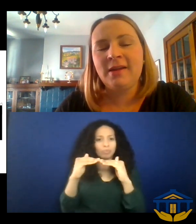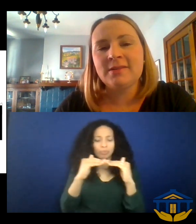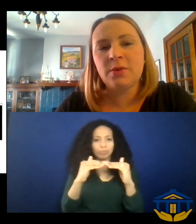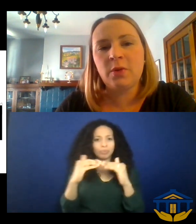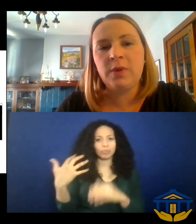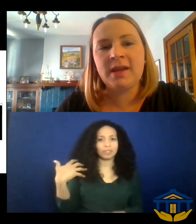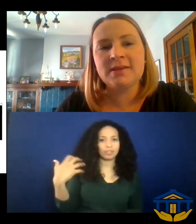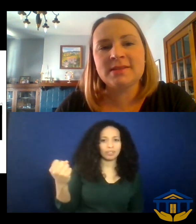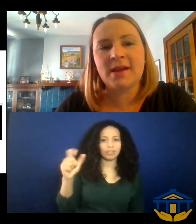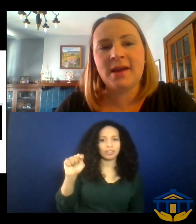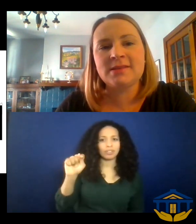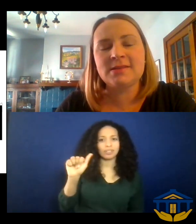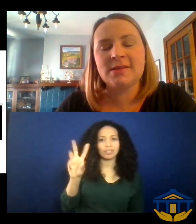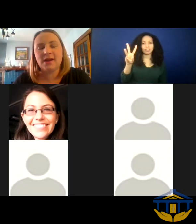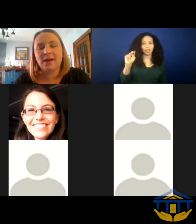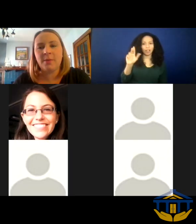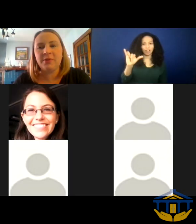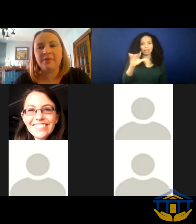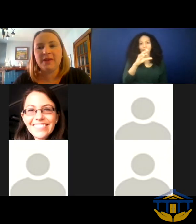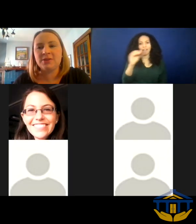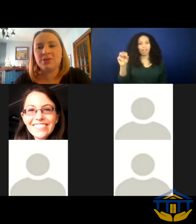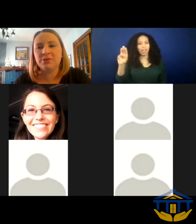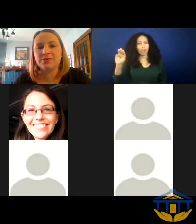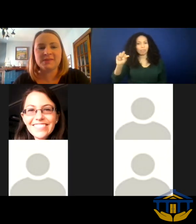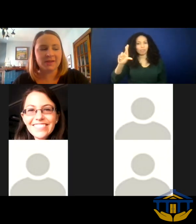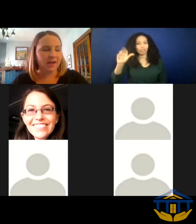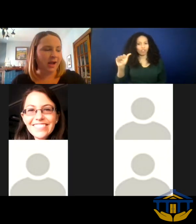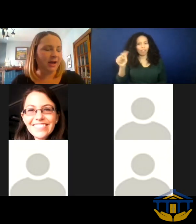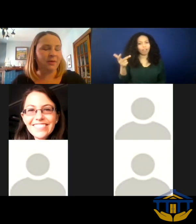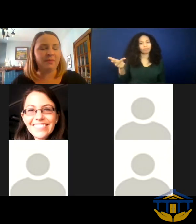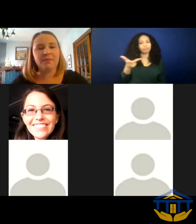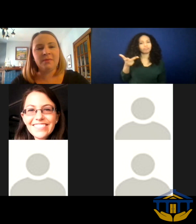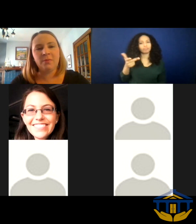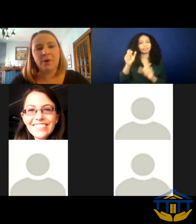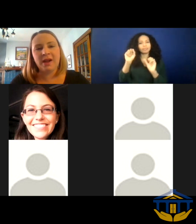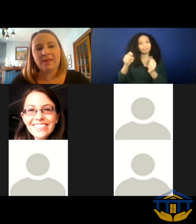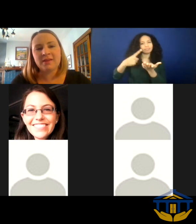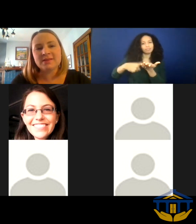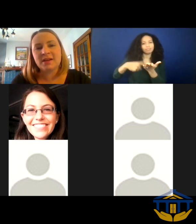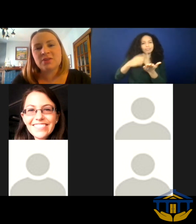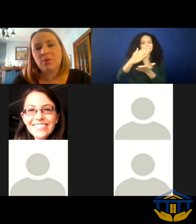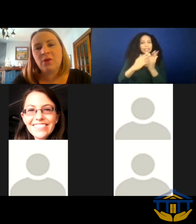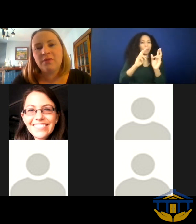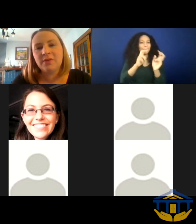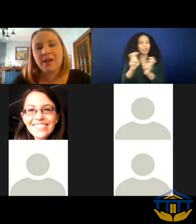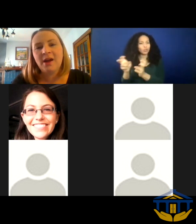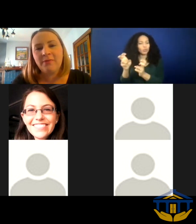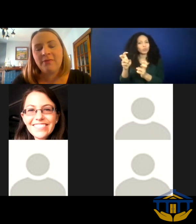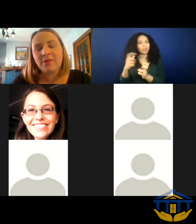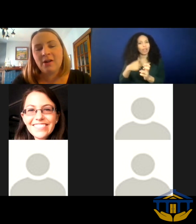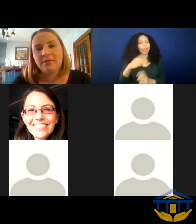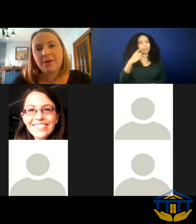so that we can discuss a couple of issues, where I think the discussion will hopefully be helpful for all of you.